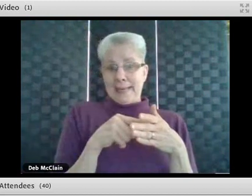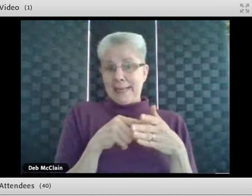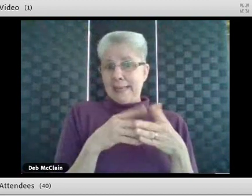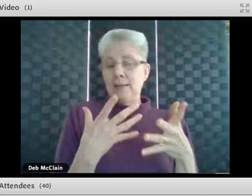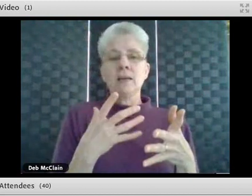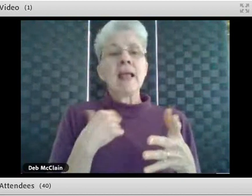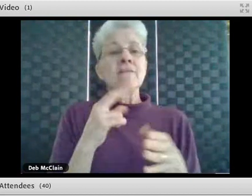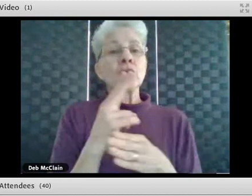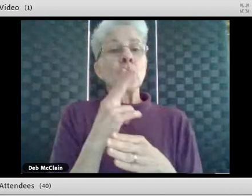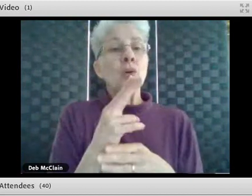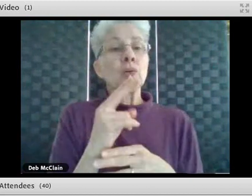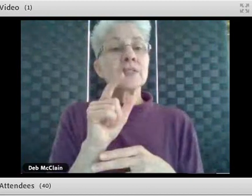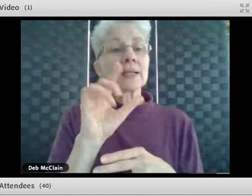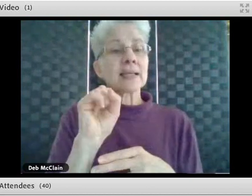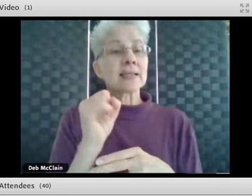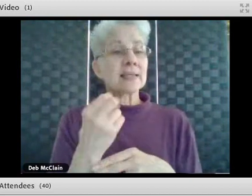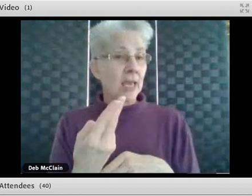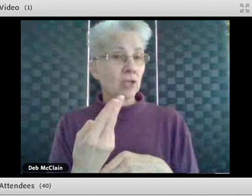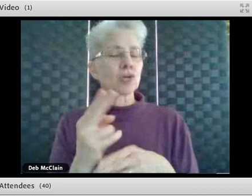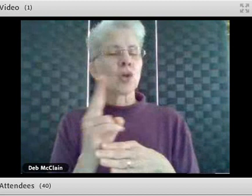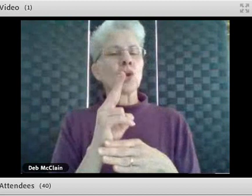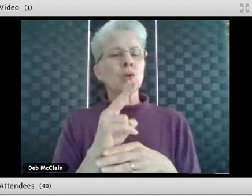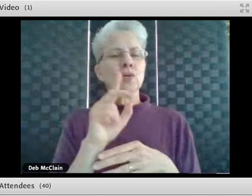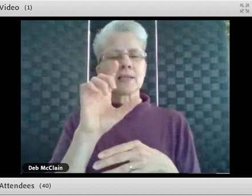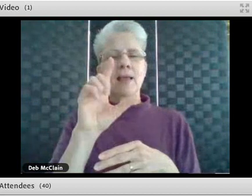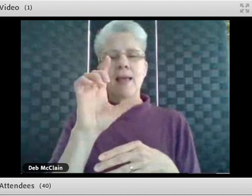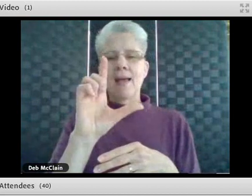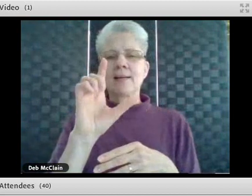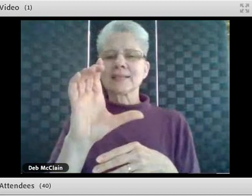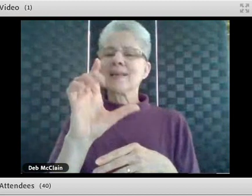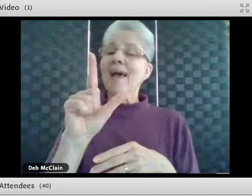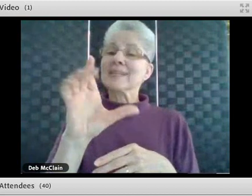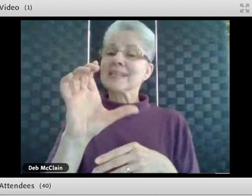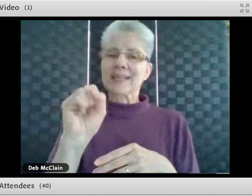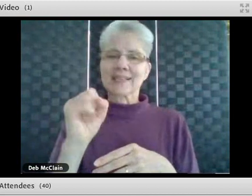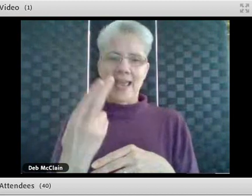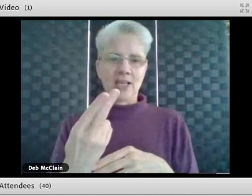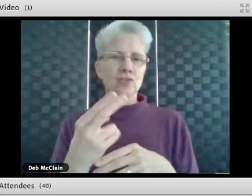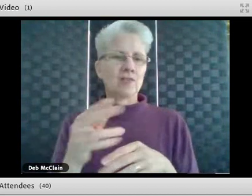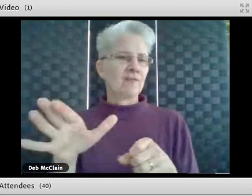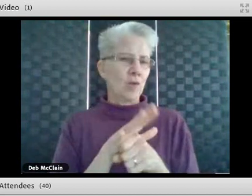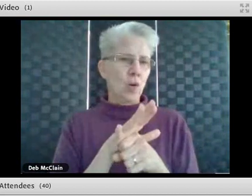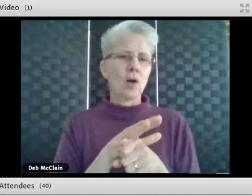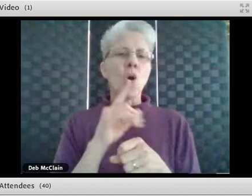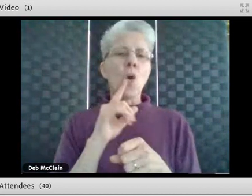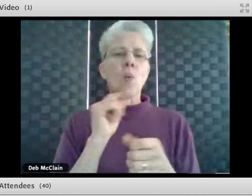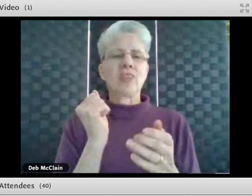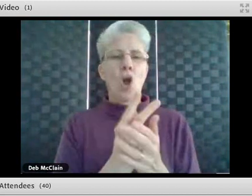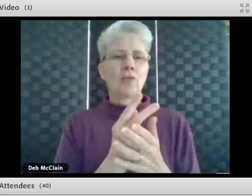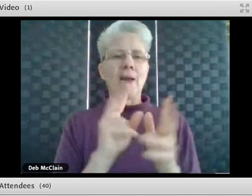if you're using LCSH, you use LCSH the entirety of what the authorized heading should be.